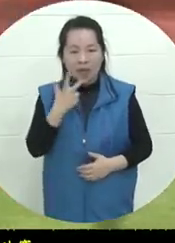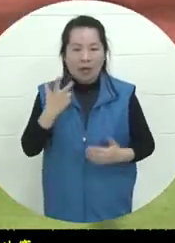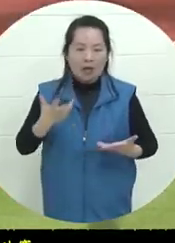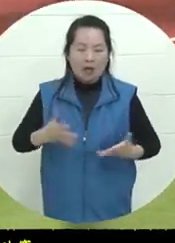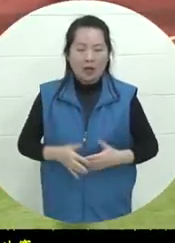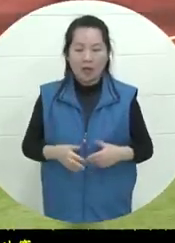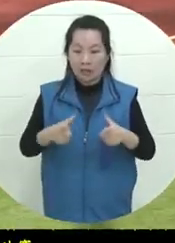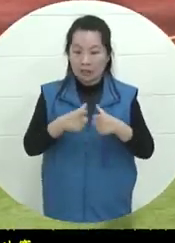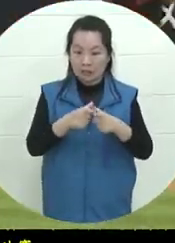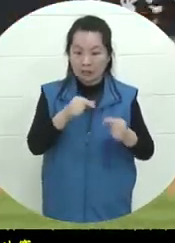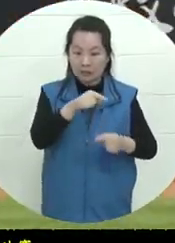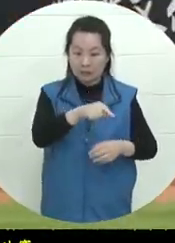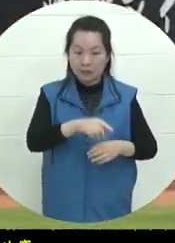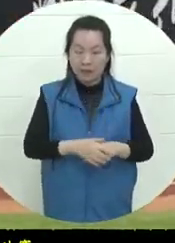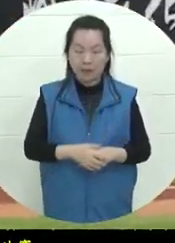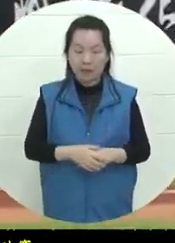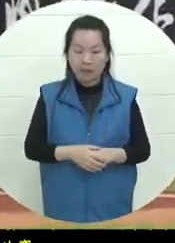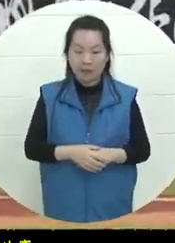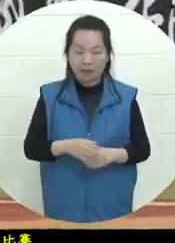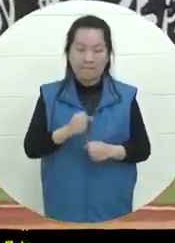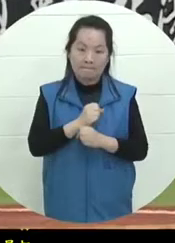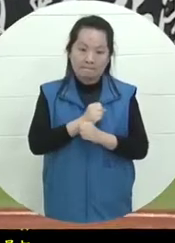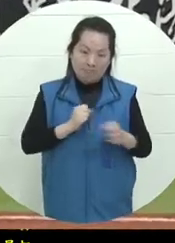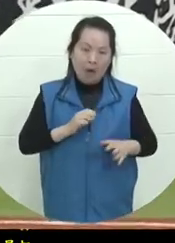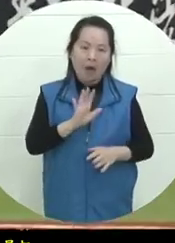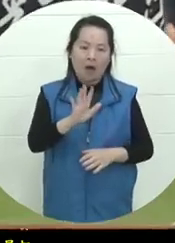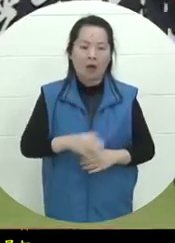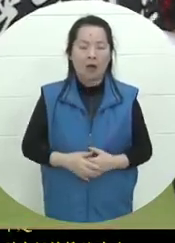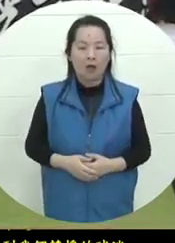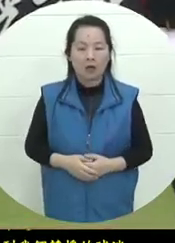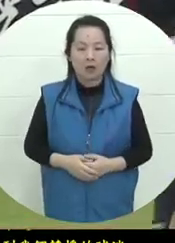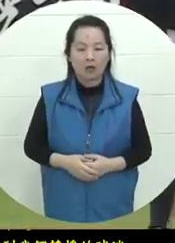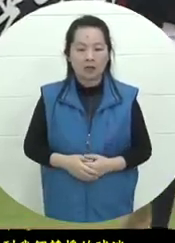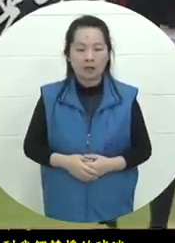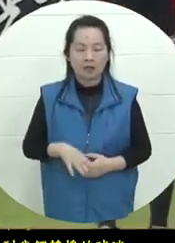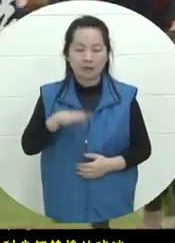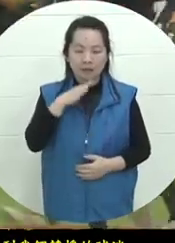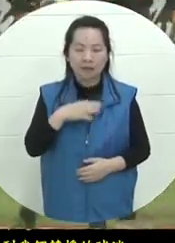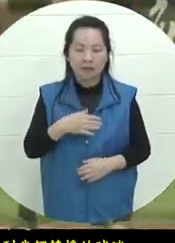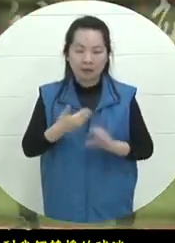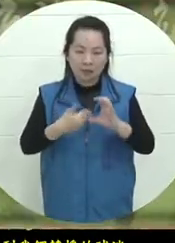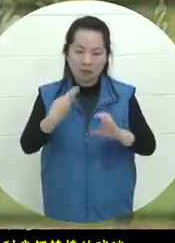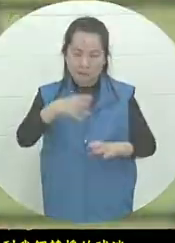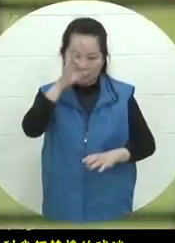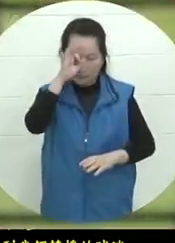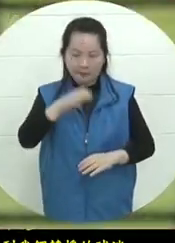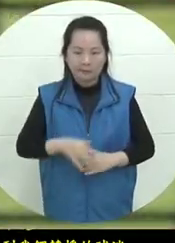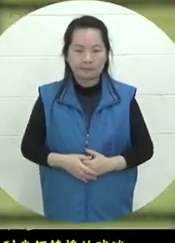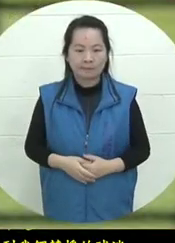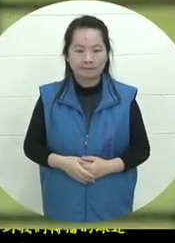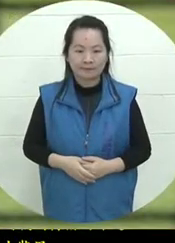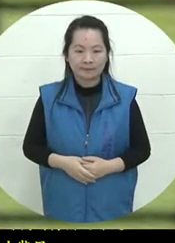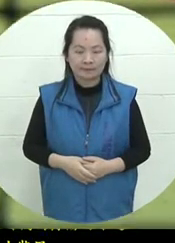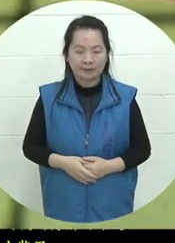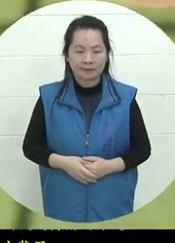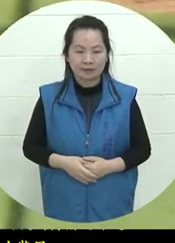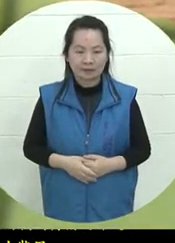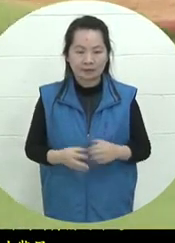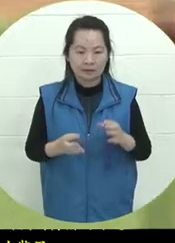is a relatively rare mistake made by the Japanese team. Of course, if you wait and see the slow motion of this ball, it is definitely